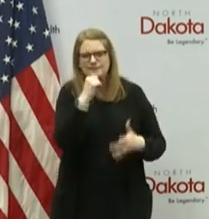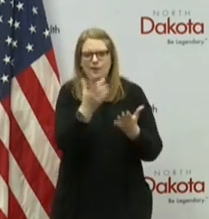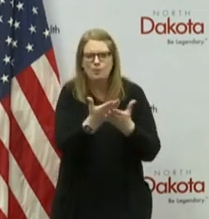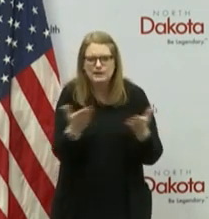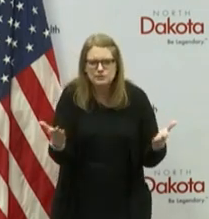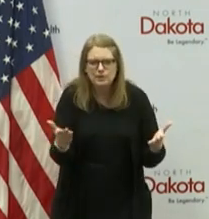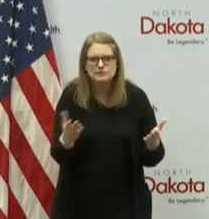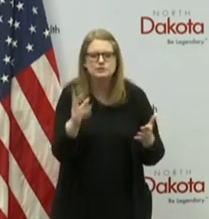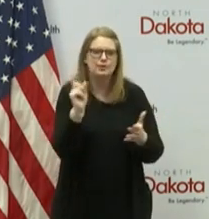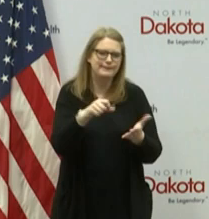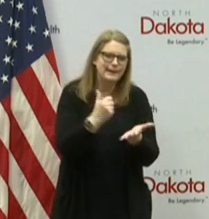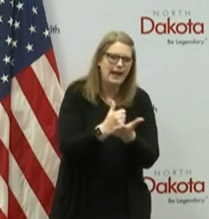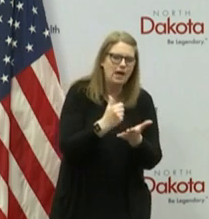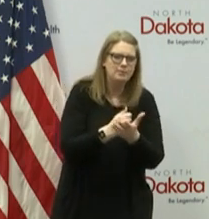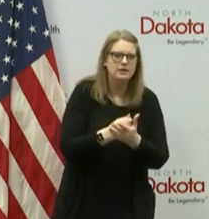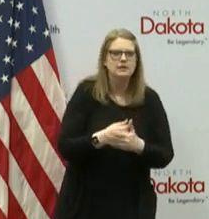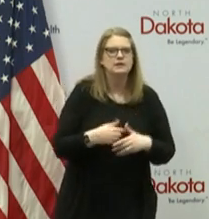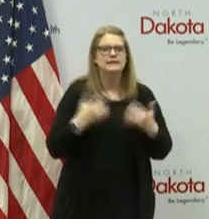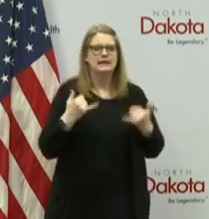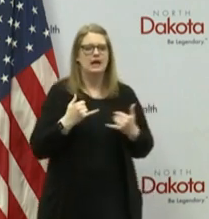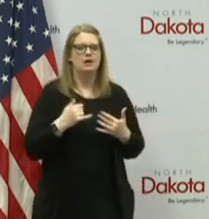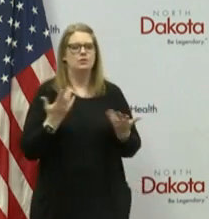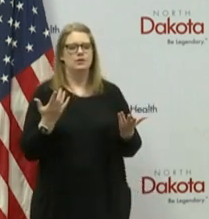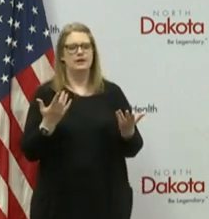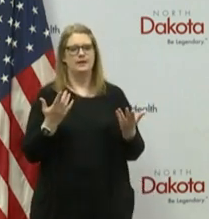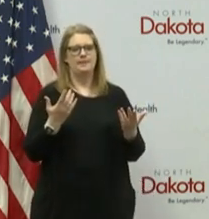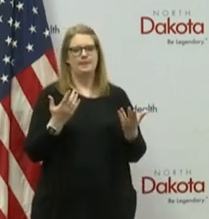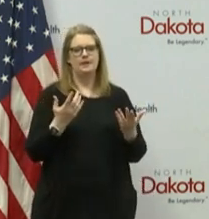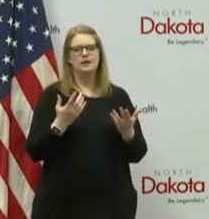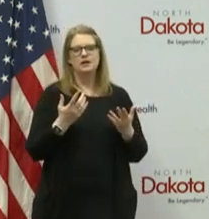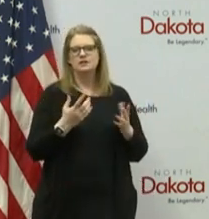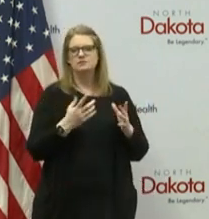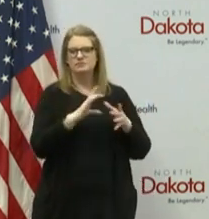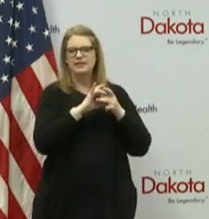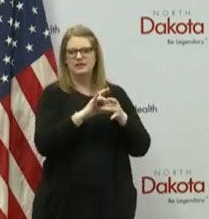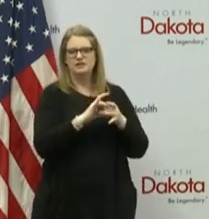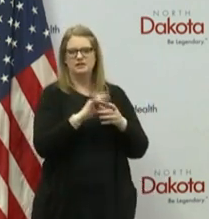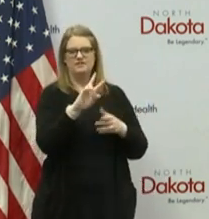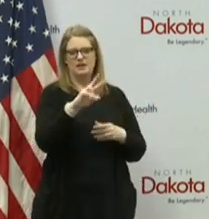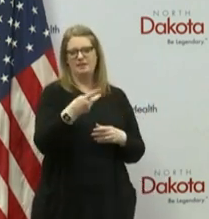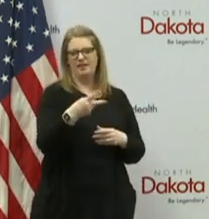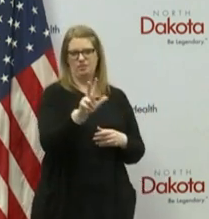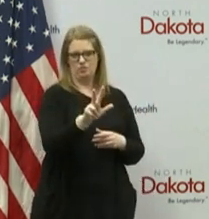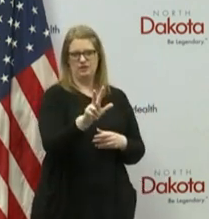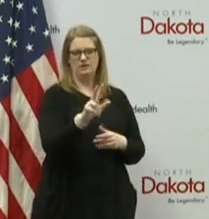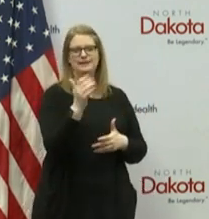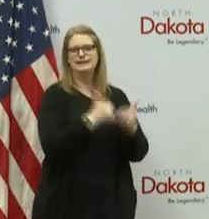CONGREGANTS HOMES FOR DEVELOPMENTALLY DISABLED, THE HOMELESS AND OTHERS MEANING THESE WOULD FALL UNDER THE VULNERABLE POPULATION CATEGORY. HERE TO SHARE AN UPDATE ON THE